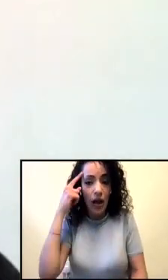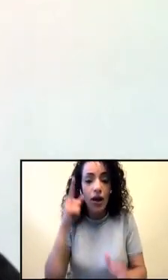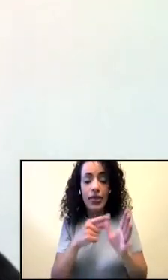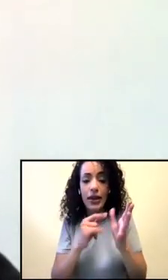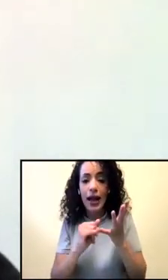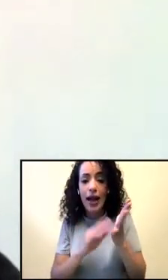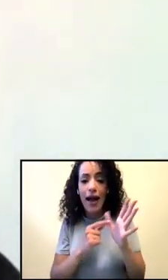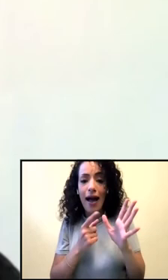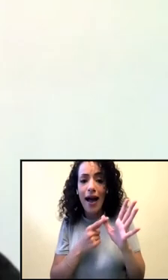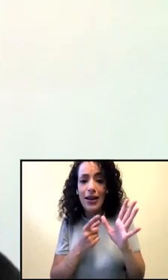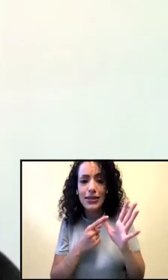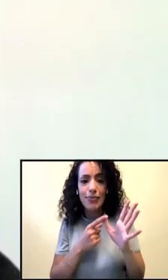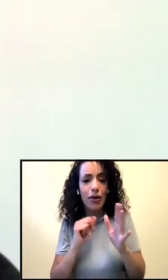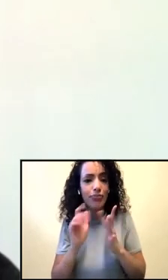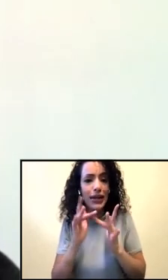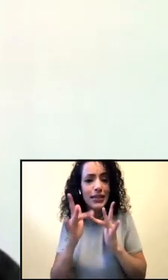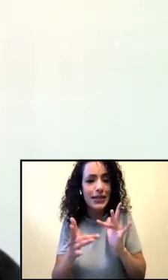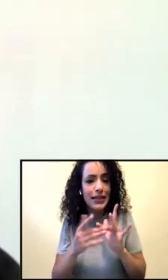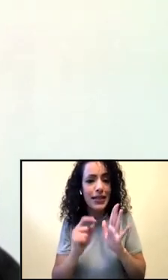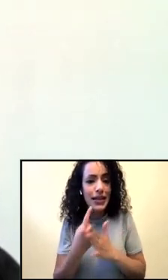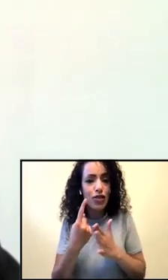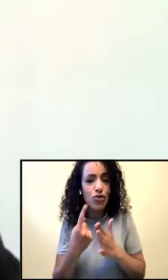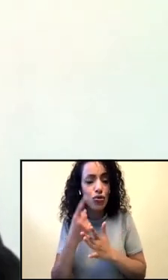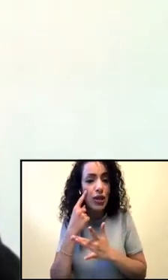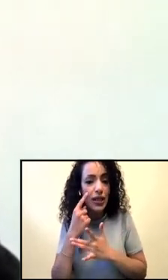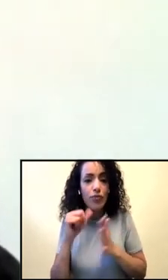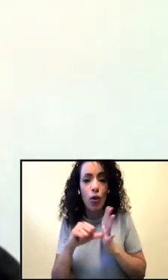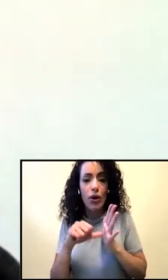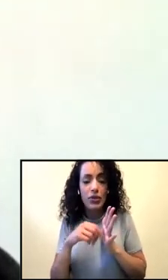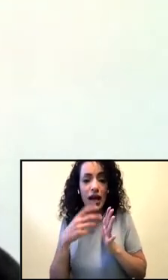have dropped off, but hopefully she'll be back shortly we've got just over 10 minutes